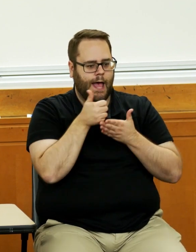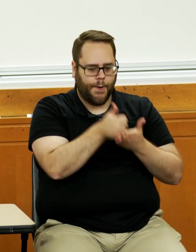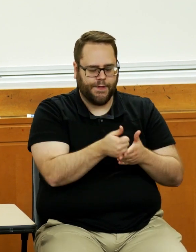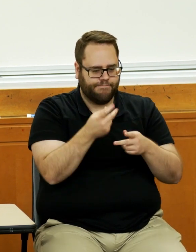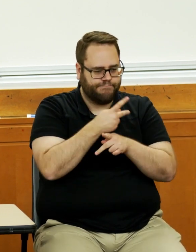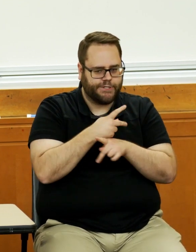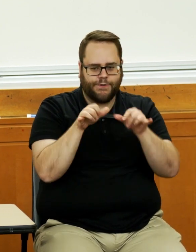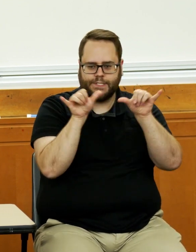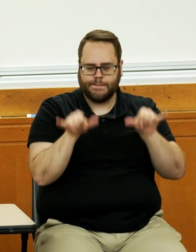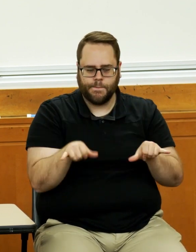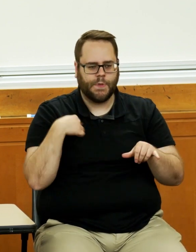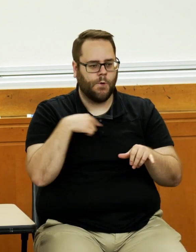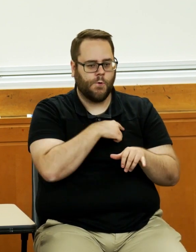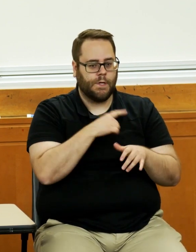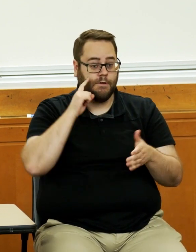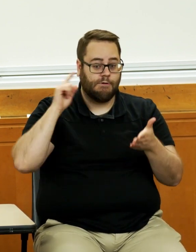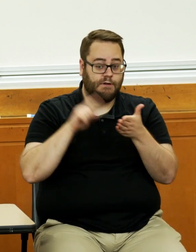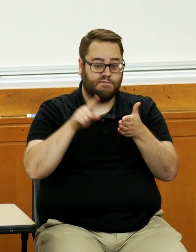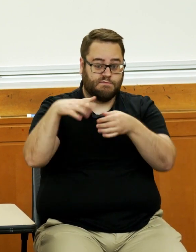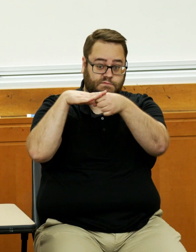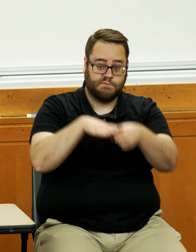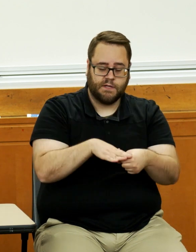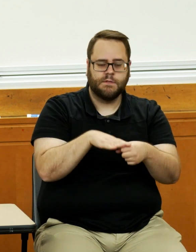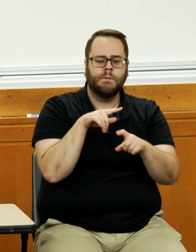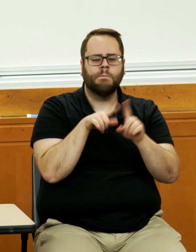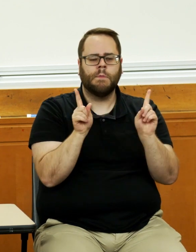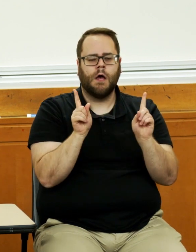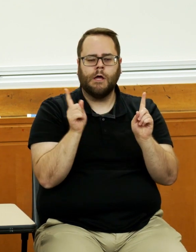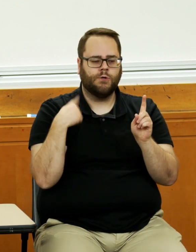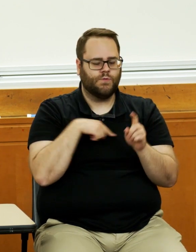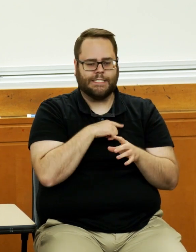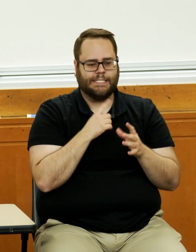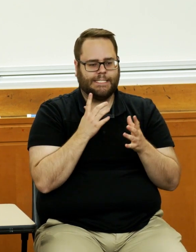that we recognize as oppressive, but that we're nevertheless presently unable to avoid